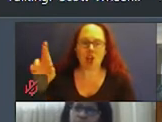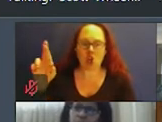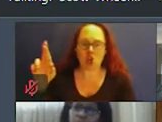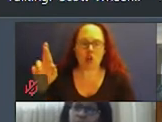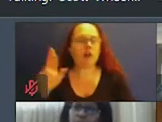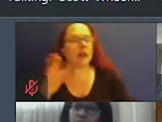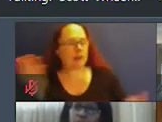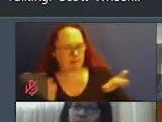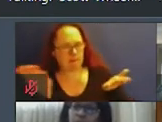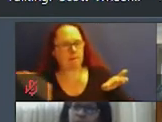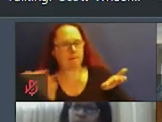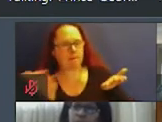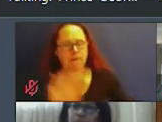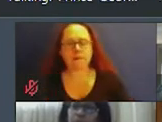Thank you. Daisy maggot.